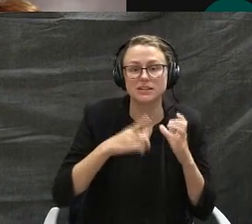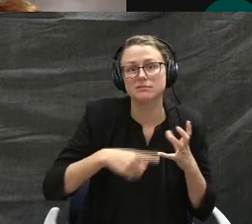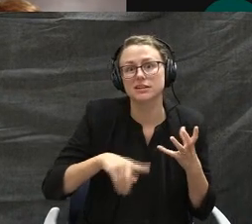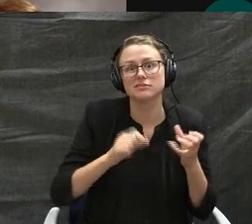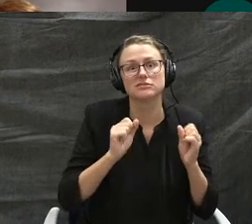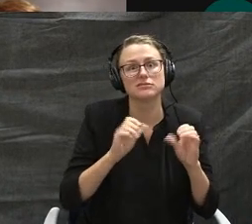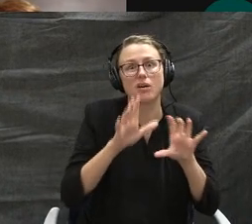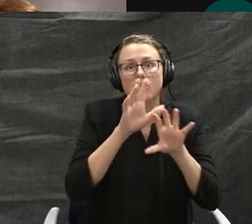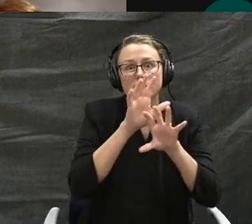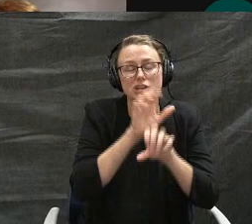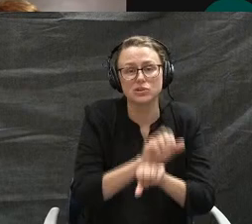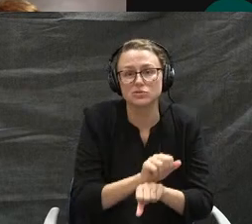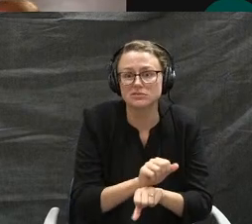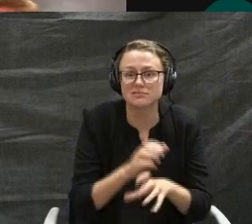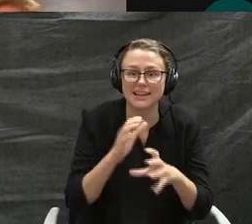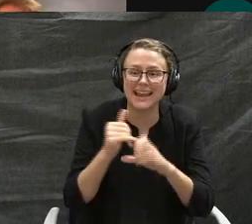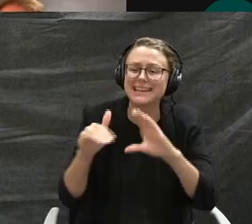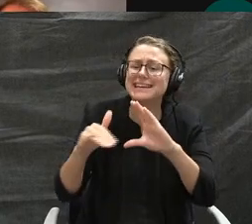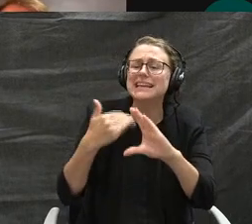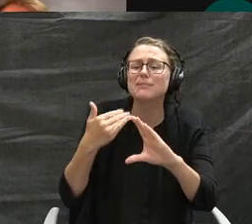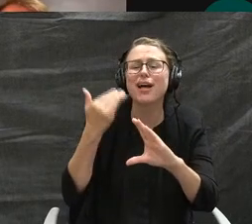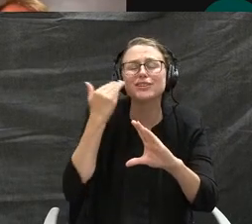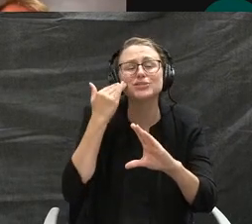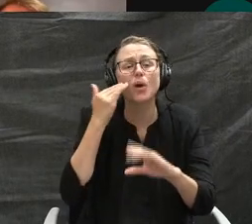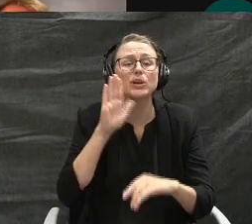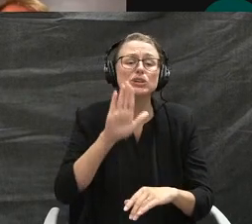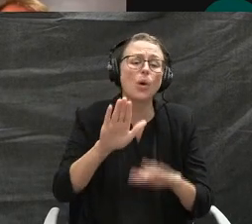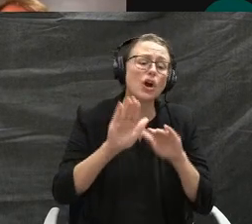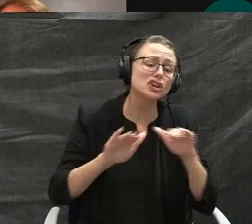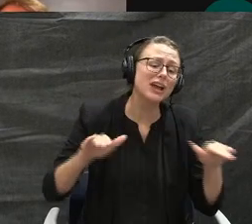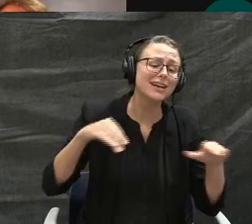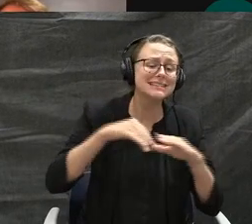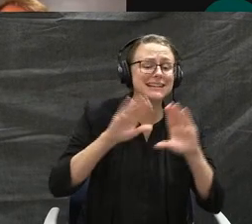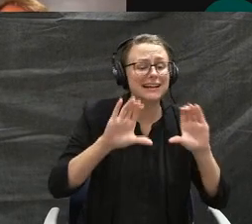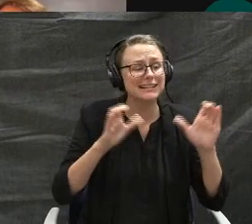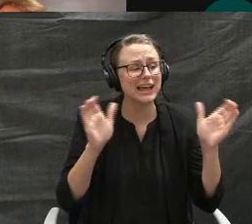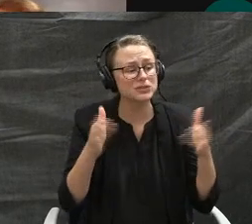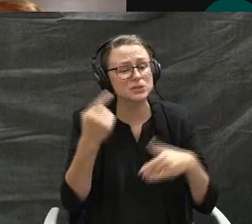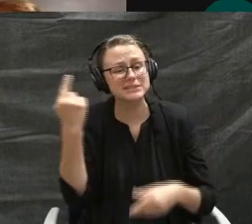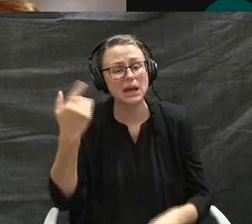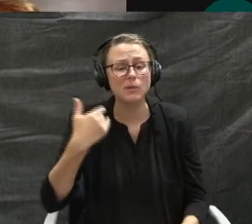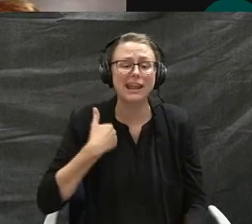Currently getting, you know an email that your child is in a classroom where somebody's been diagnosed with strap and it